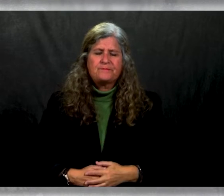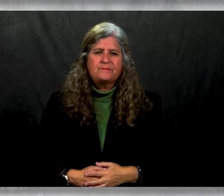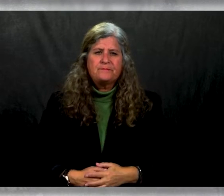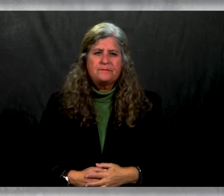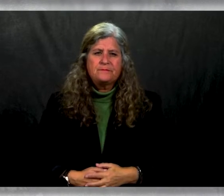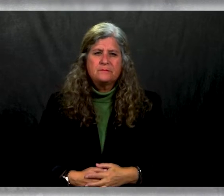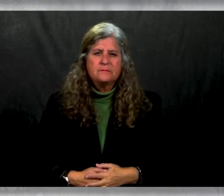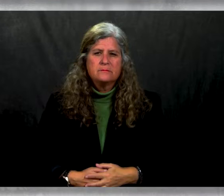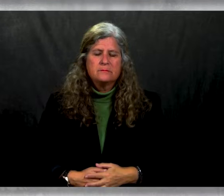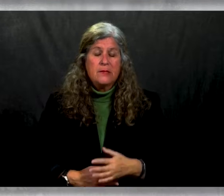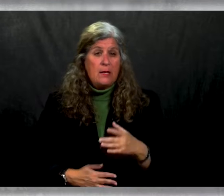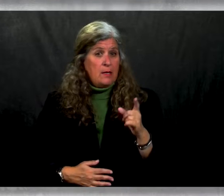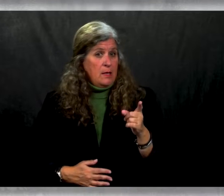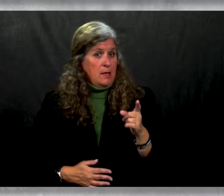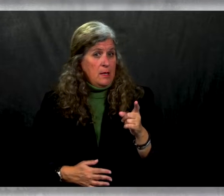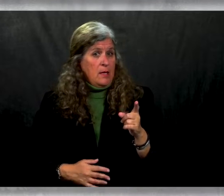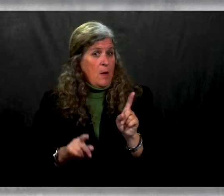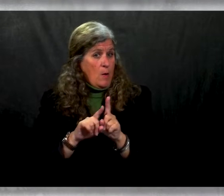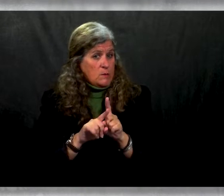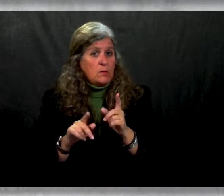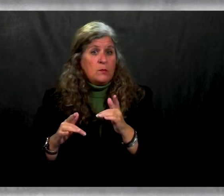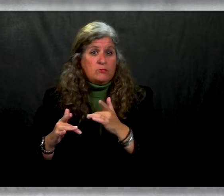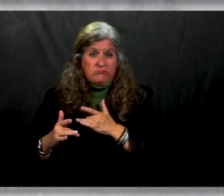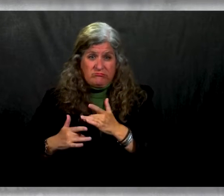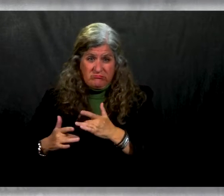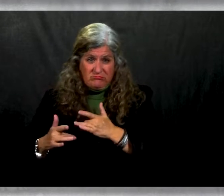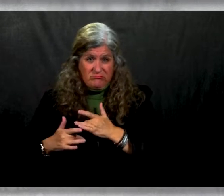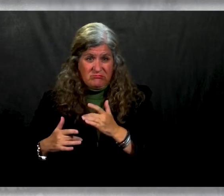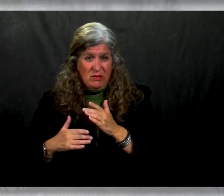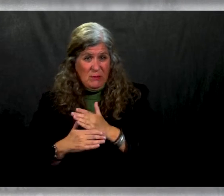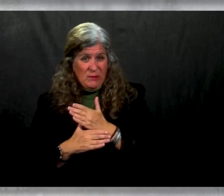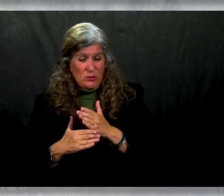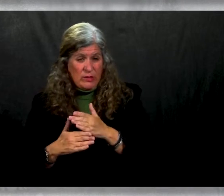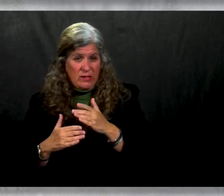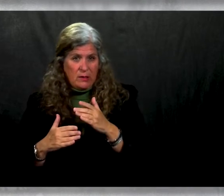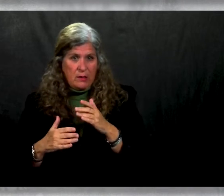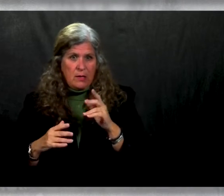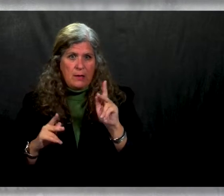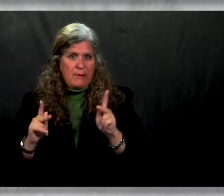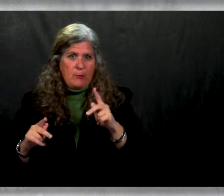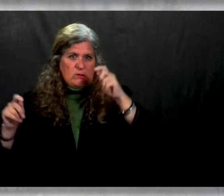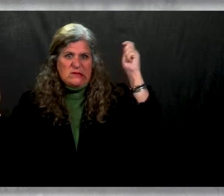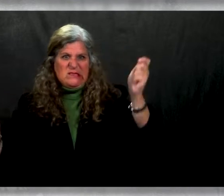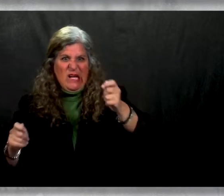They were worried that either between celebration around these killings